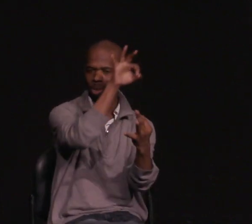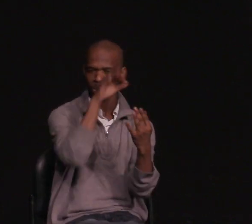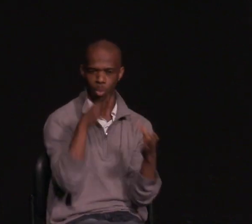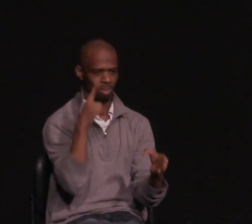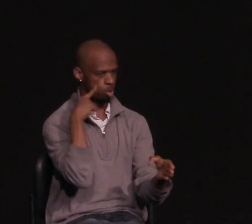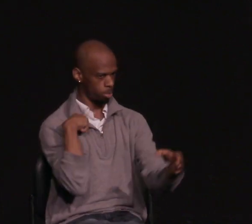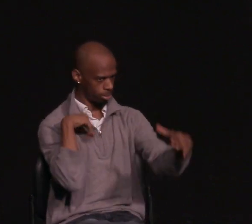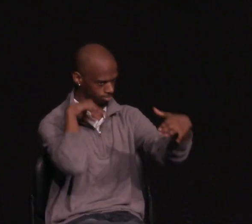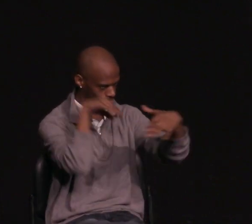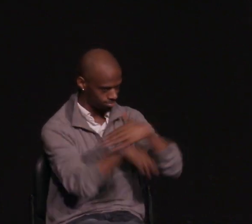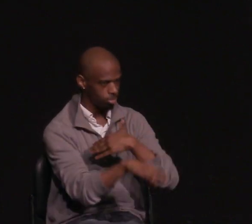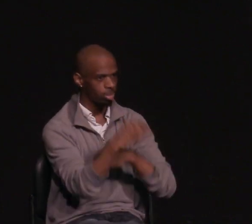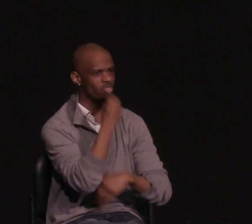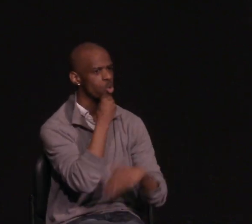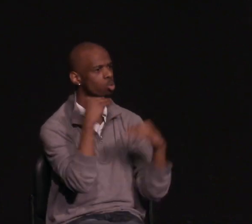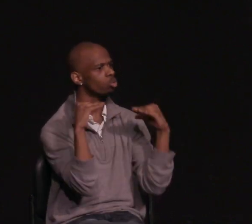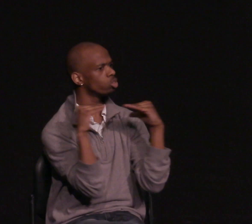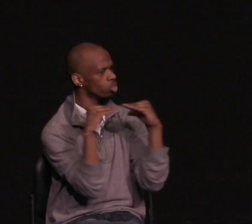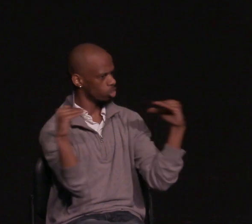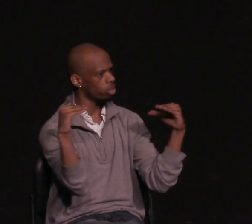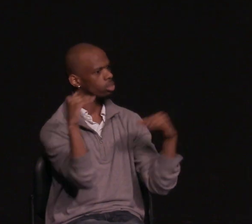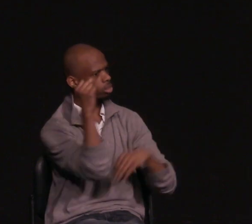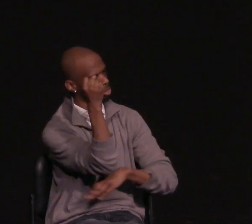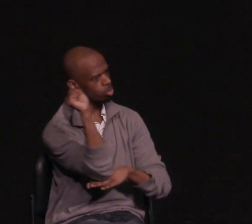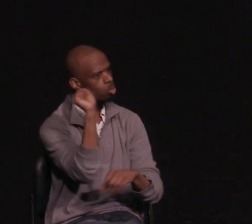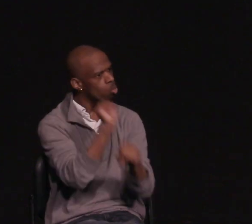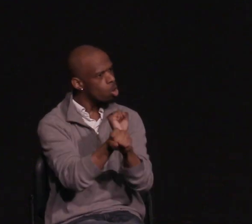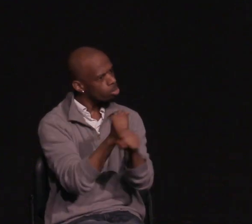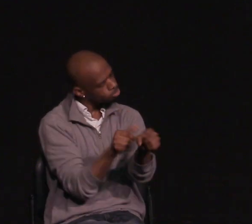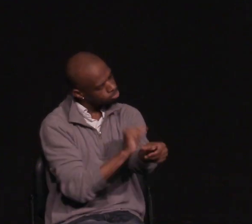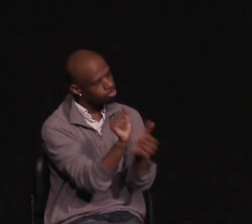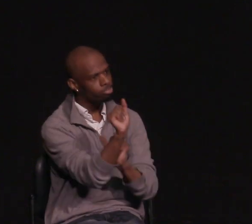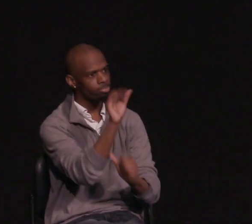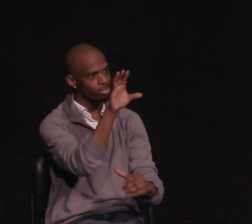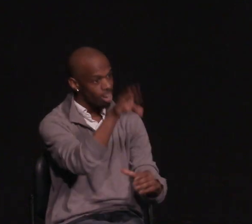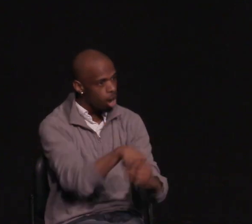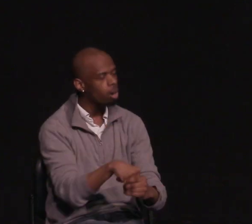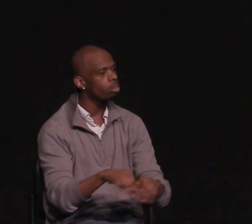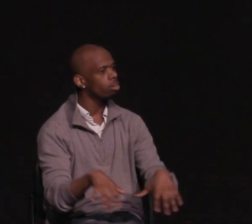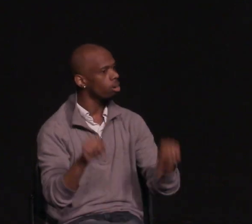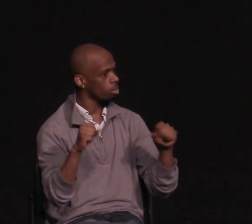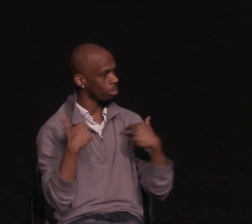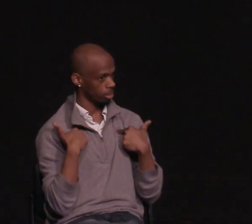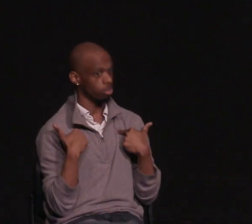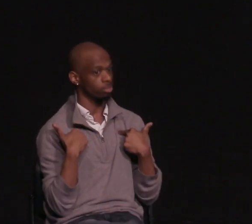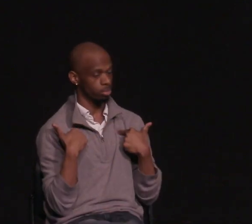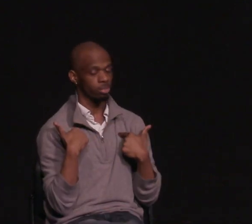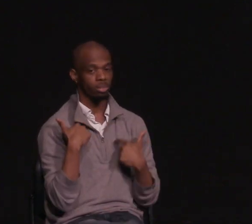for everyday people. While attending culinary school, I found it to be healthy,